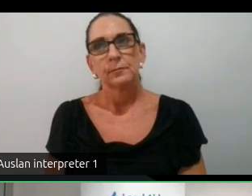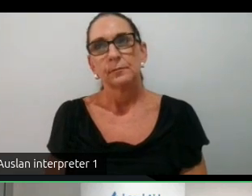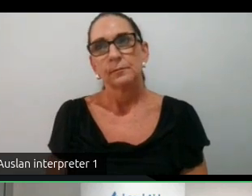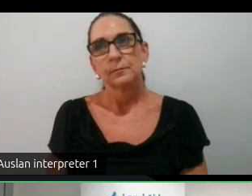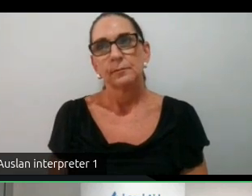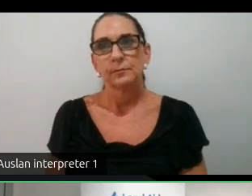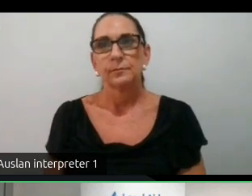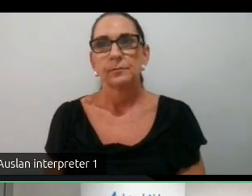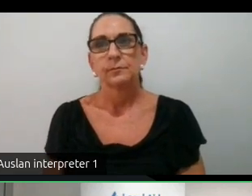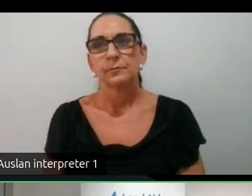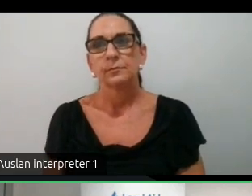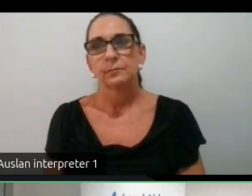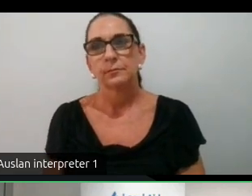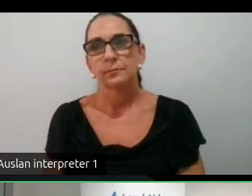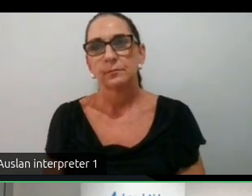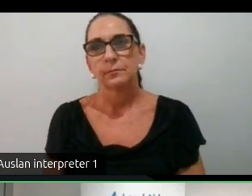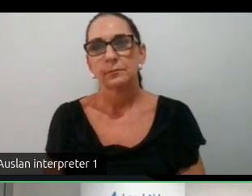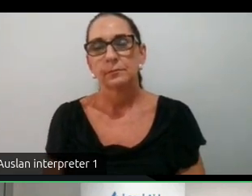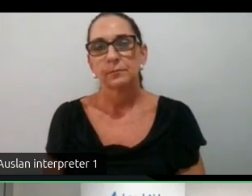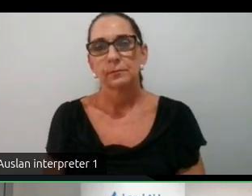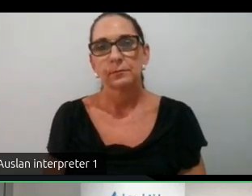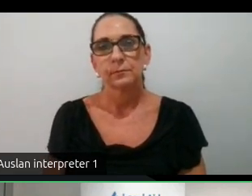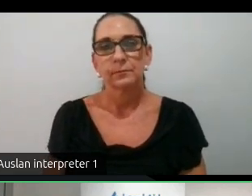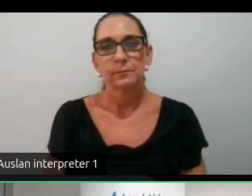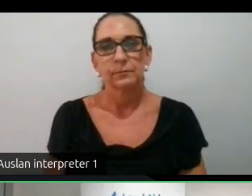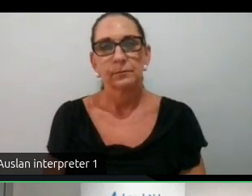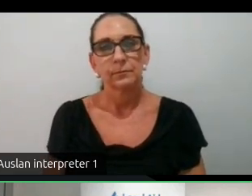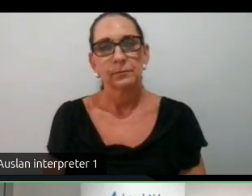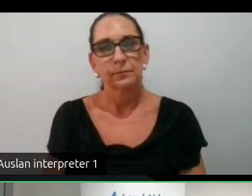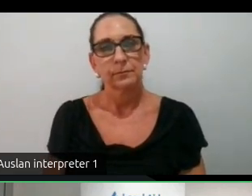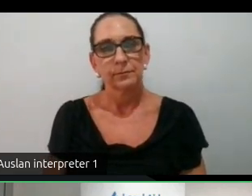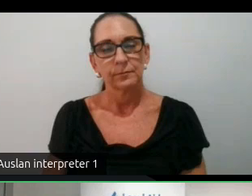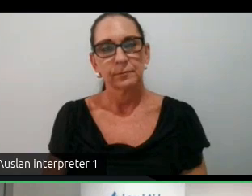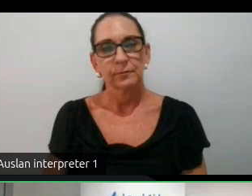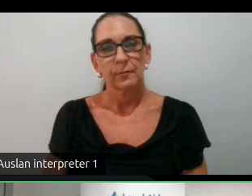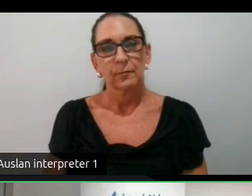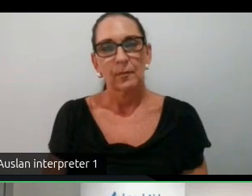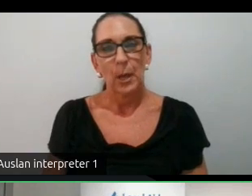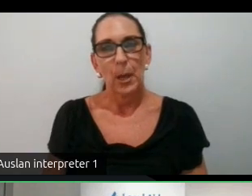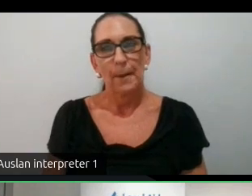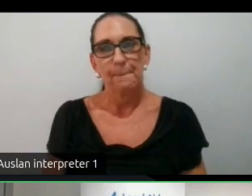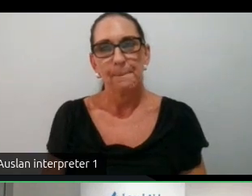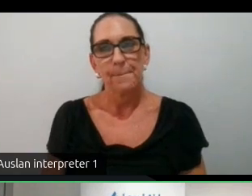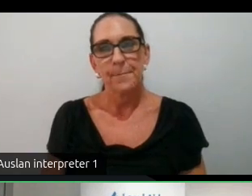affected areas today. Shout out to those people in North Queensland where it's raining again. Yeah.